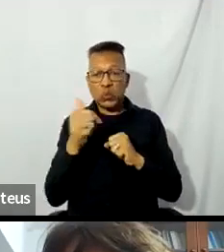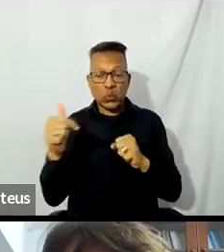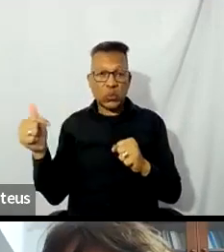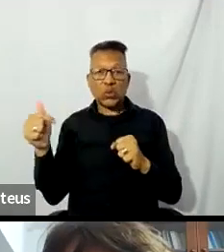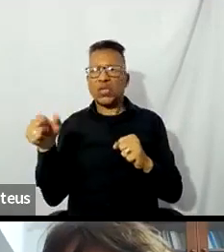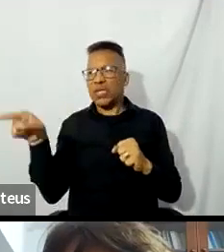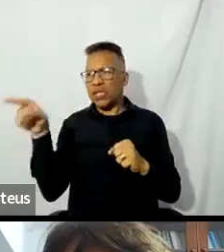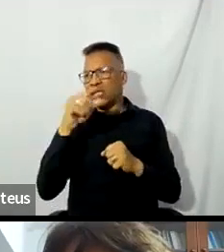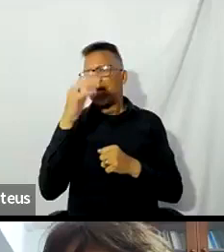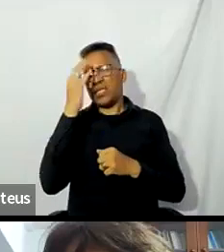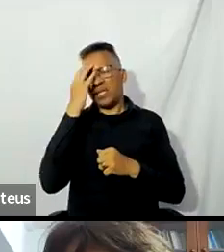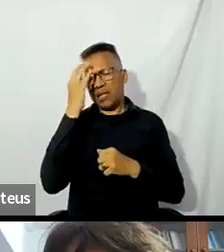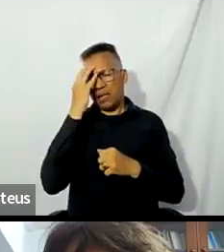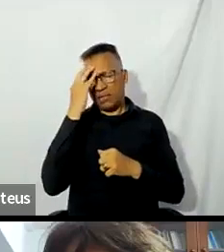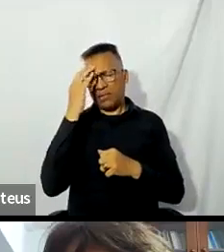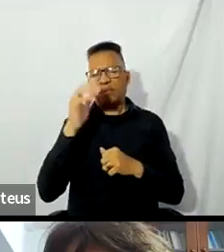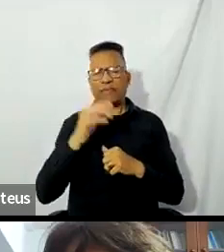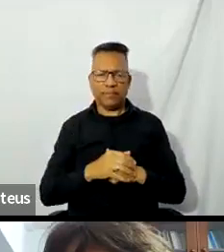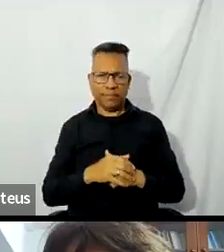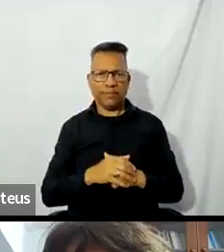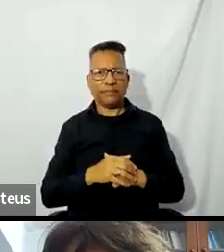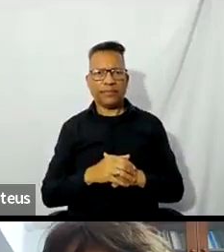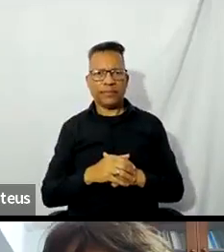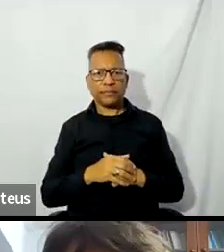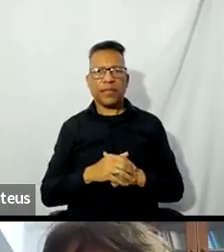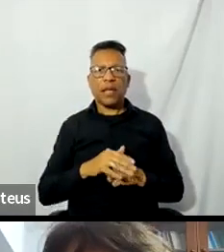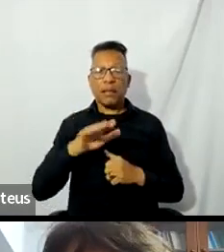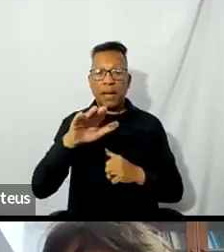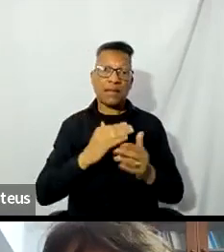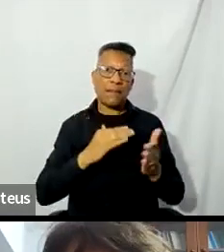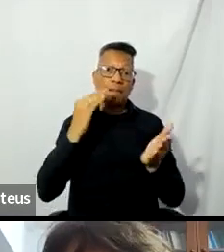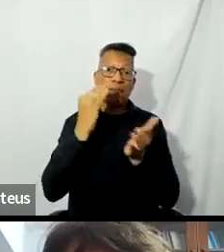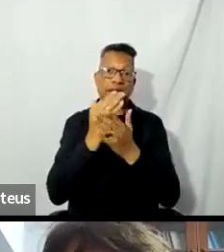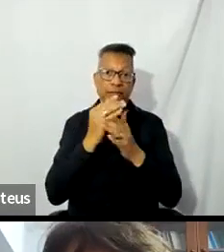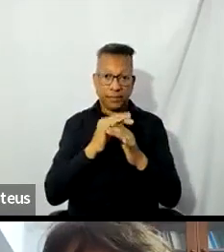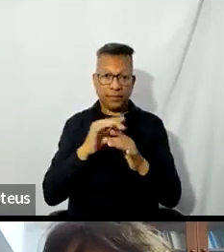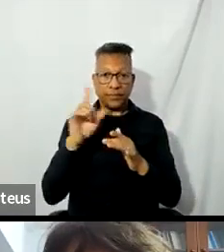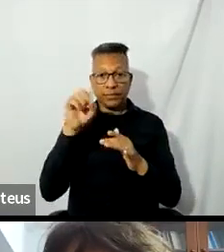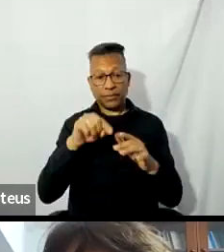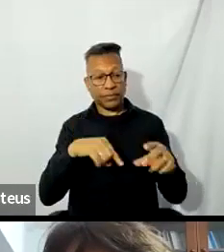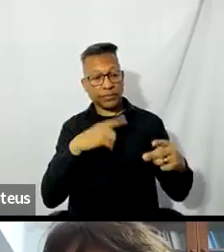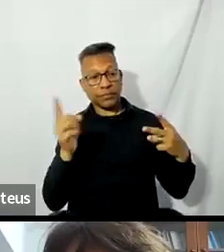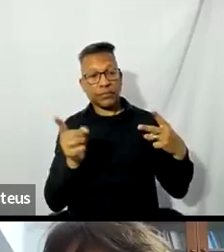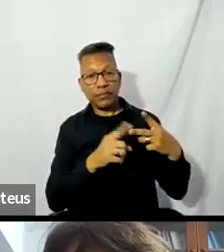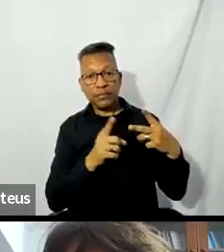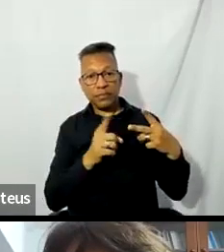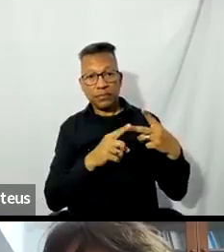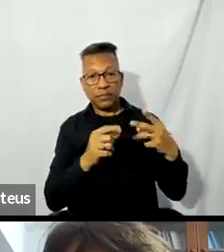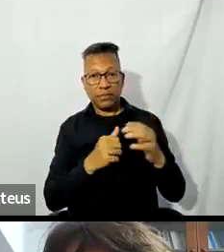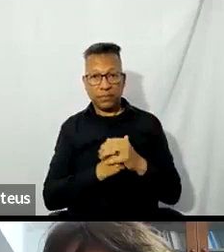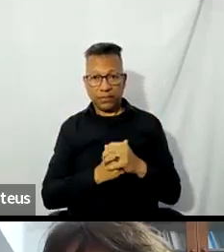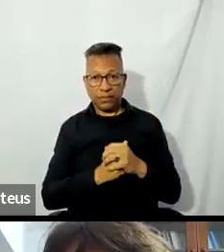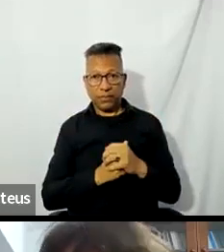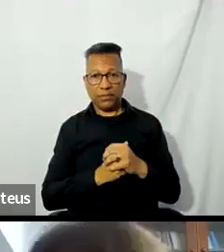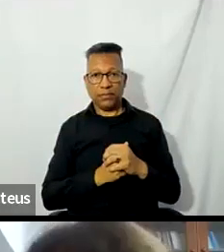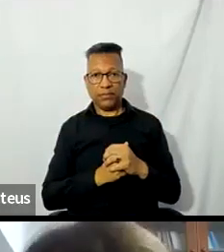they know that that But secondly, I that But secondly, I think